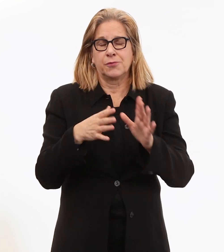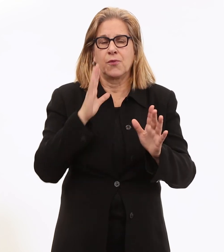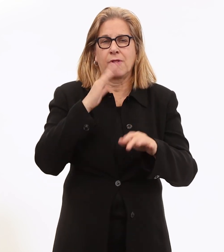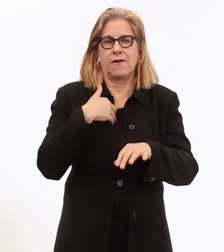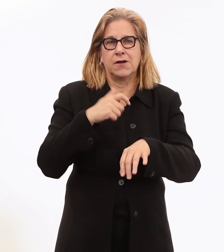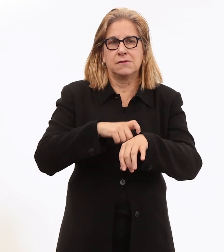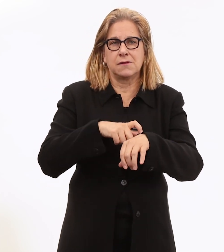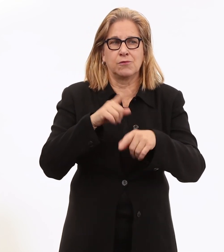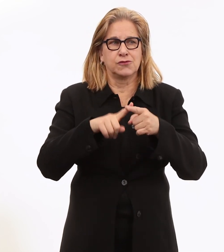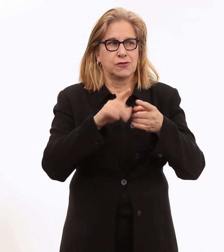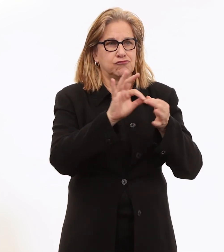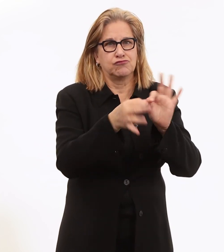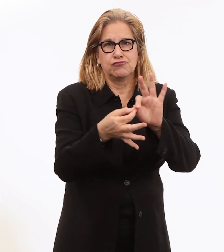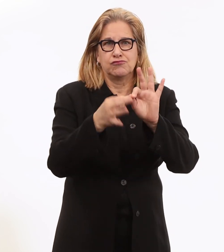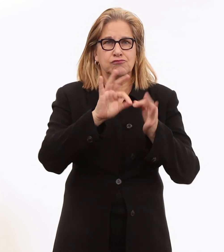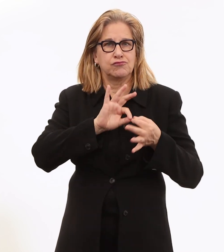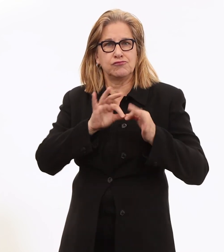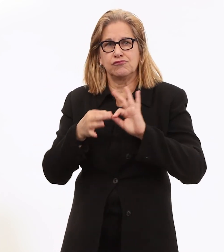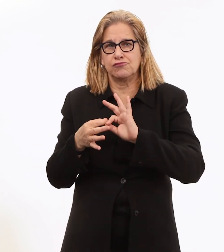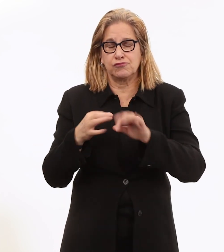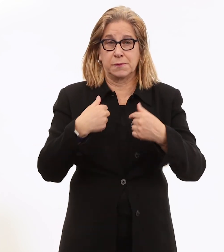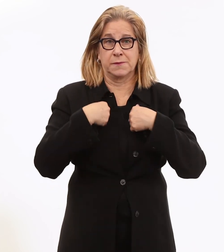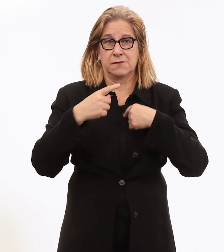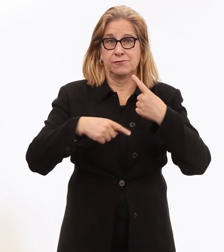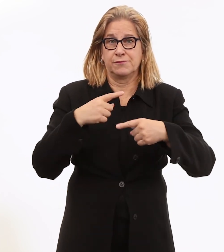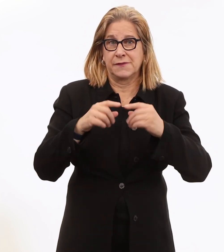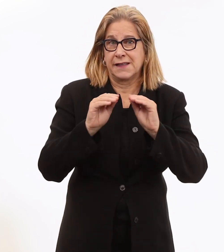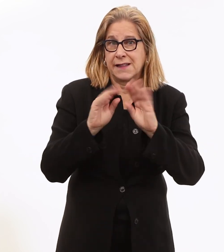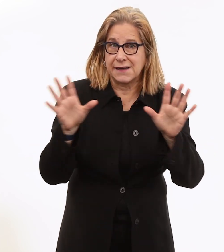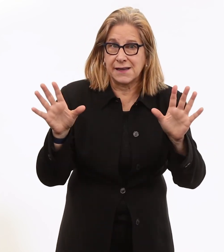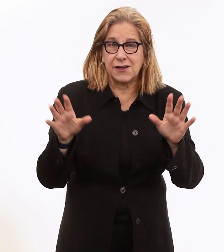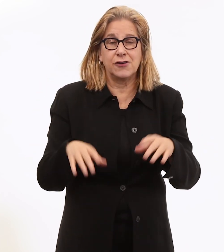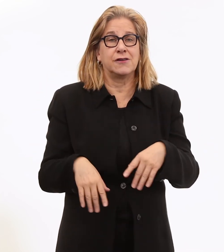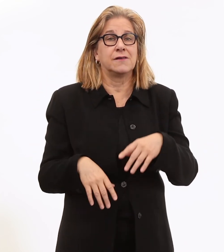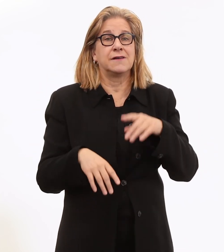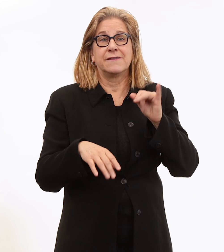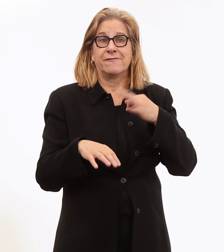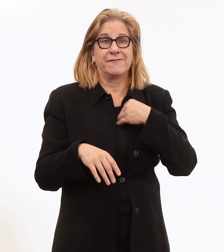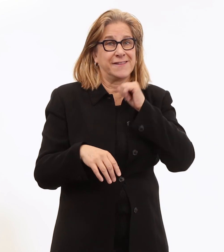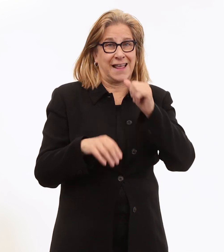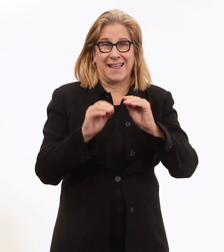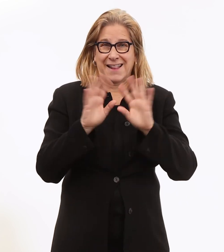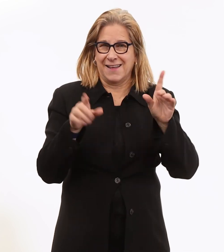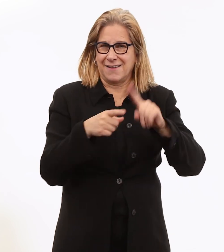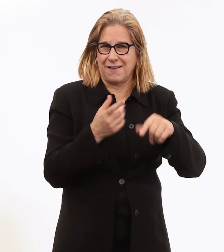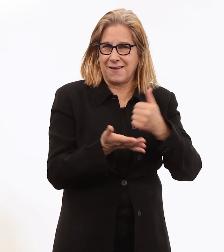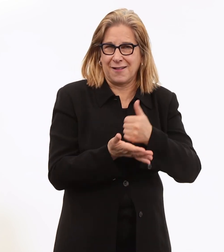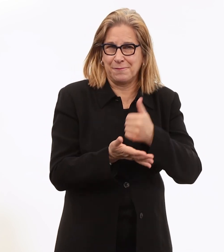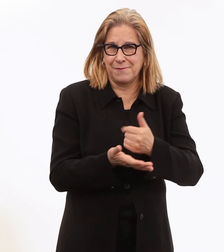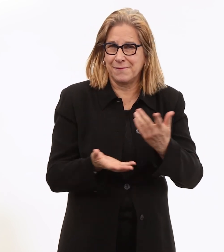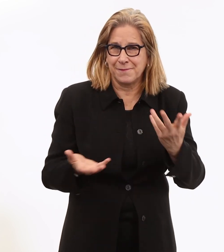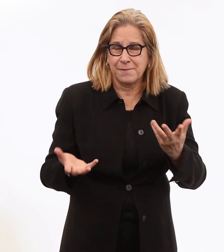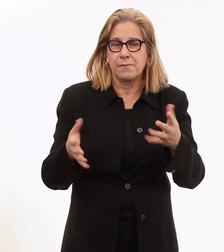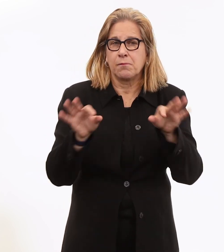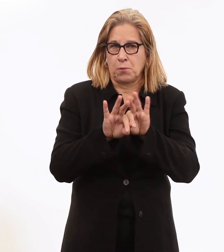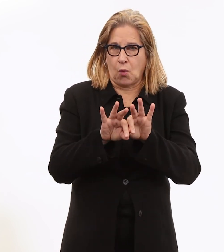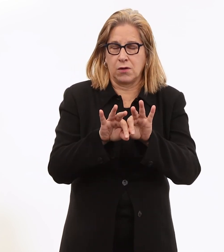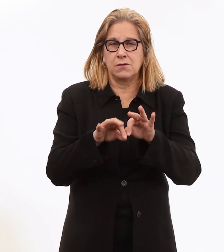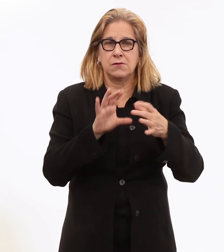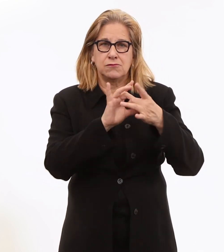to interpret your words. The interpreter is there to provide interpretation services only. They cannot help you in any other way.